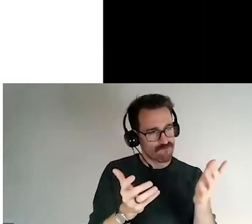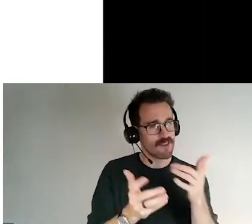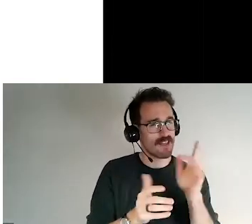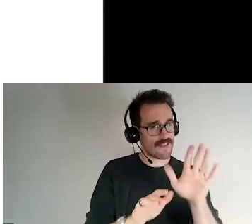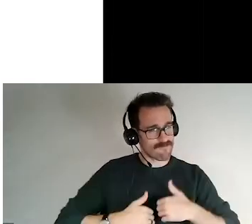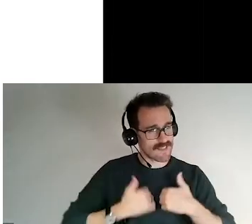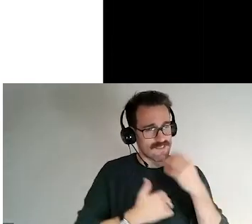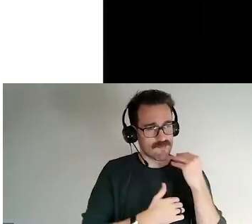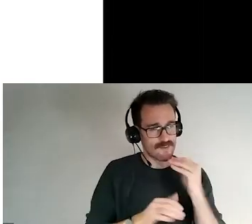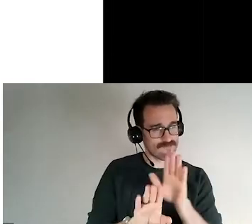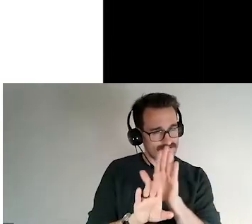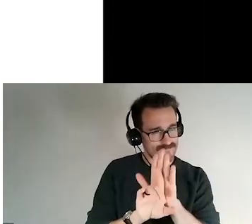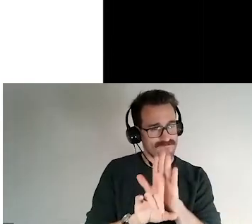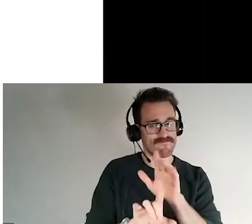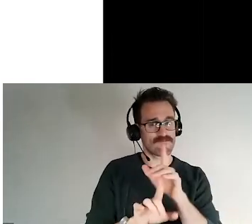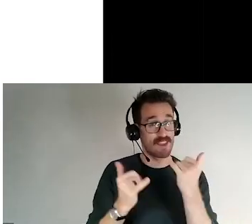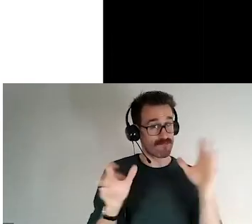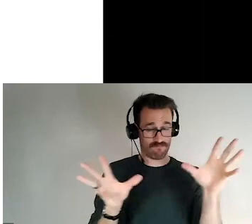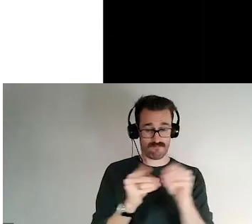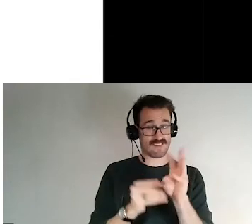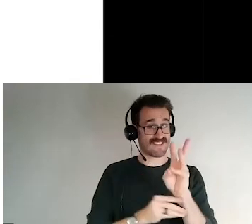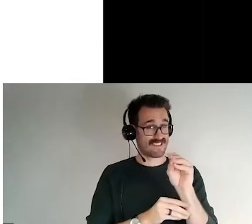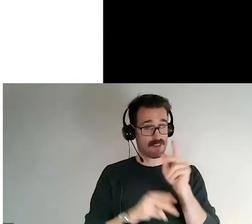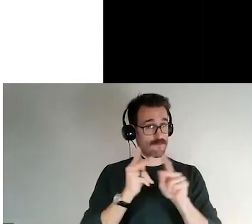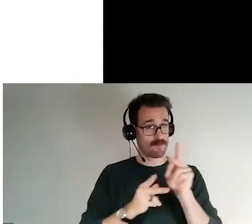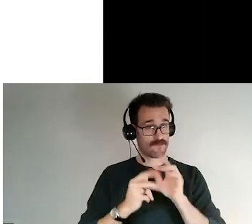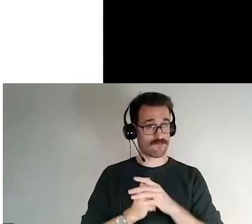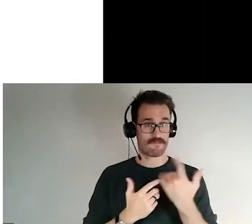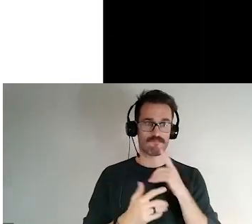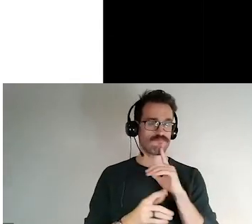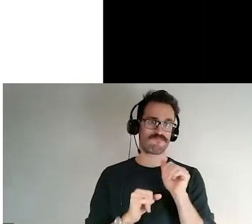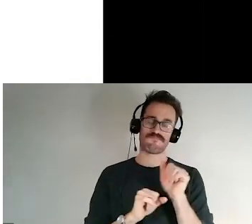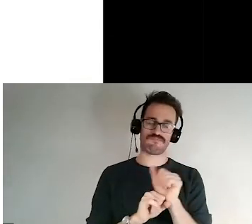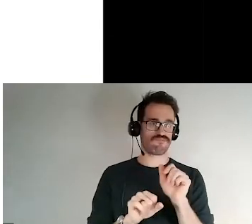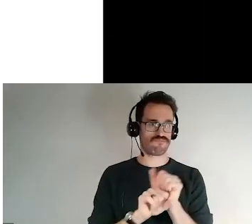There are about 60 of us now, and we really work together to build awareness as well as